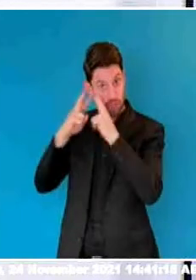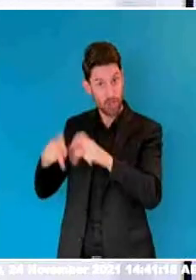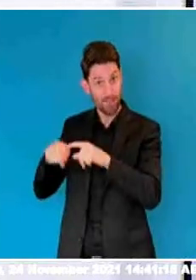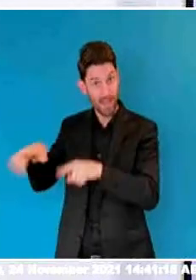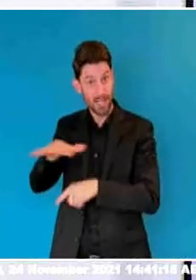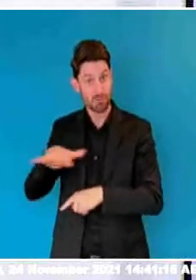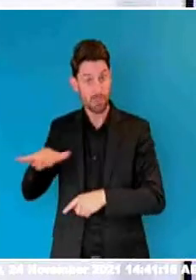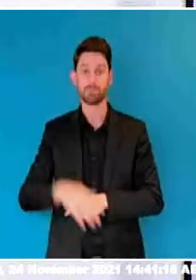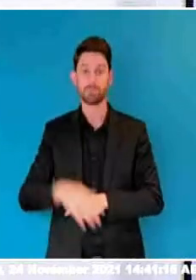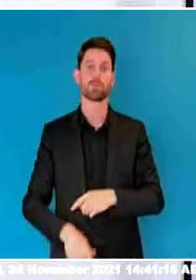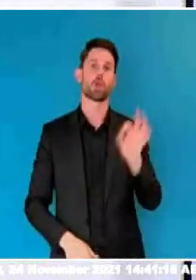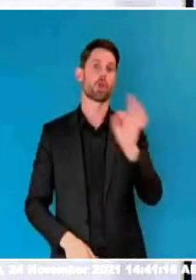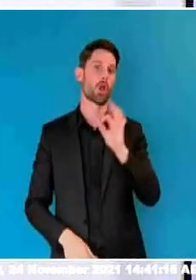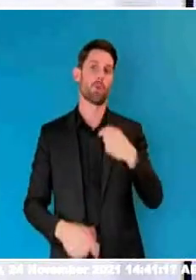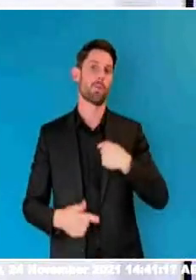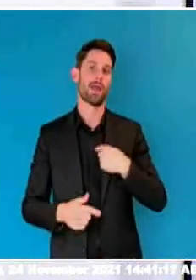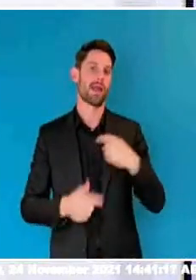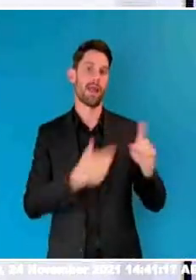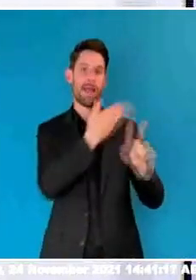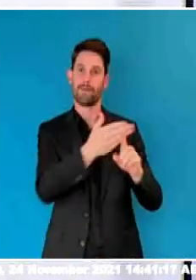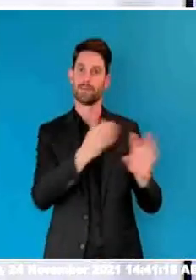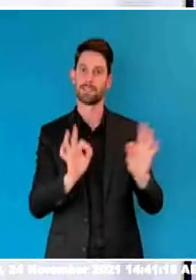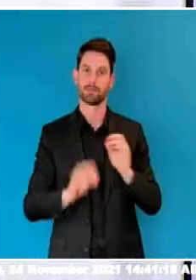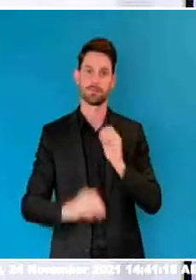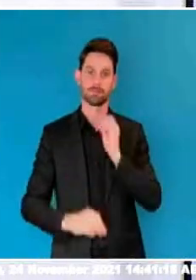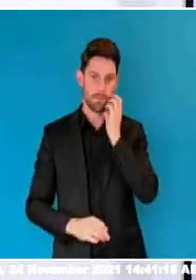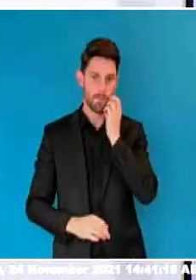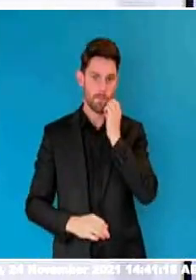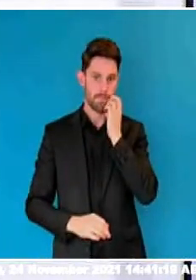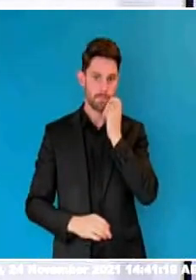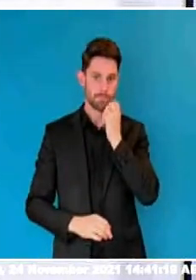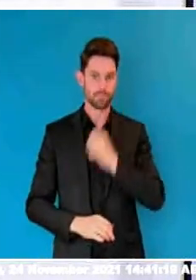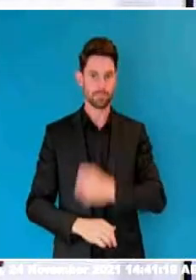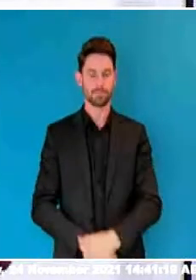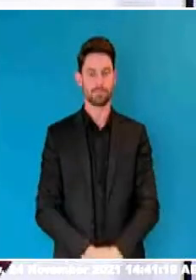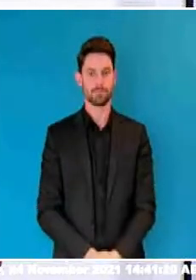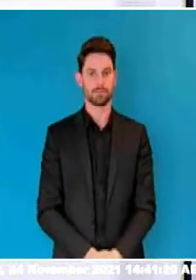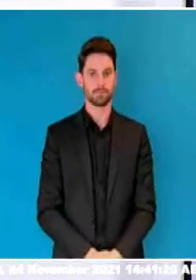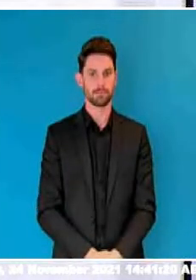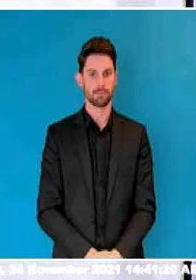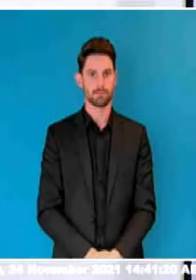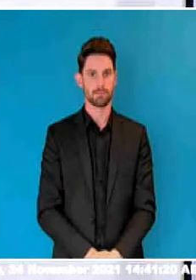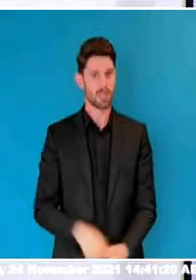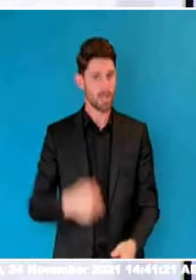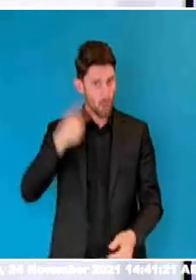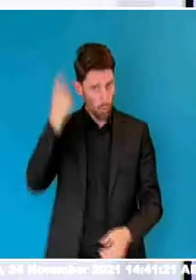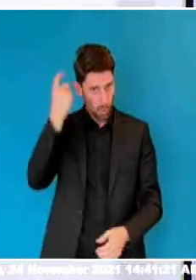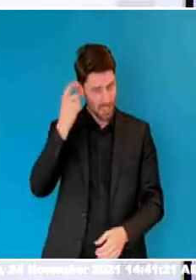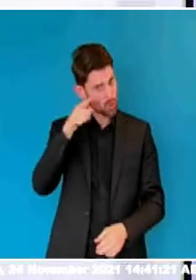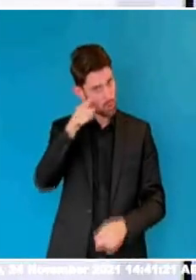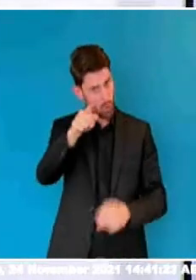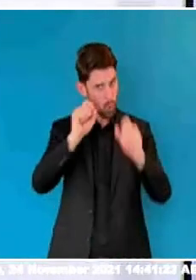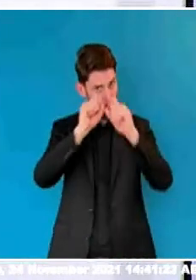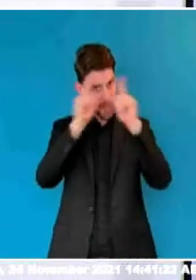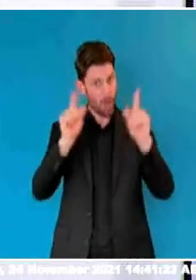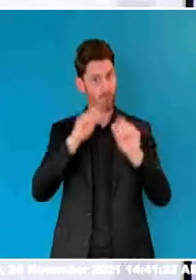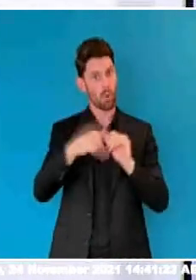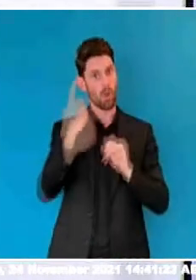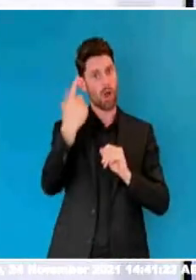Ms Baxter, are you aware of something called the Focal Point in the Australian Government?